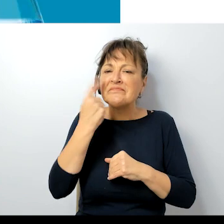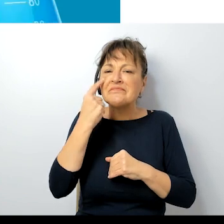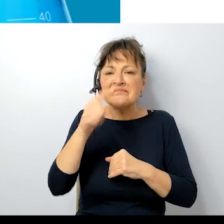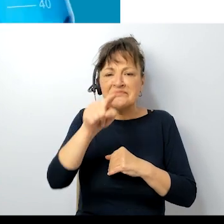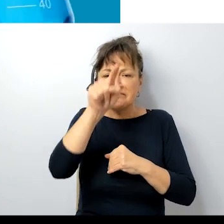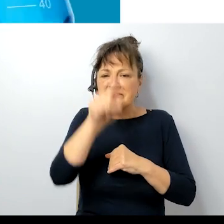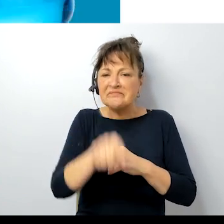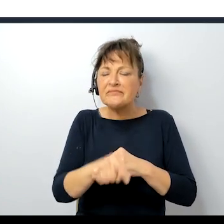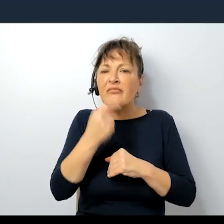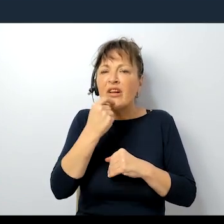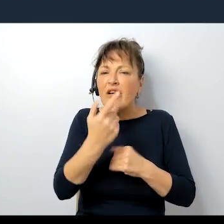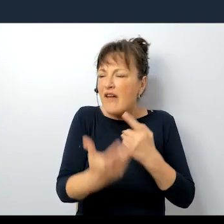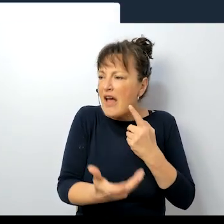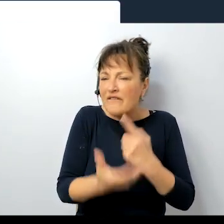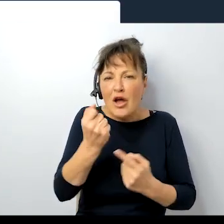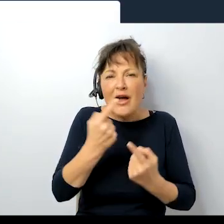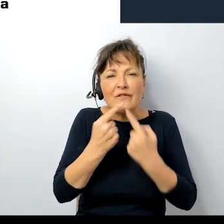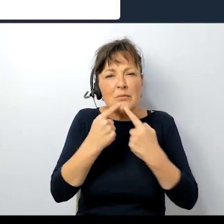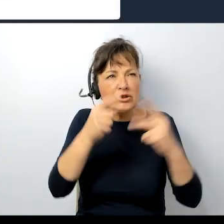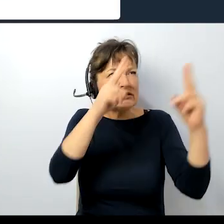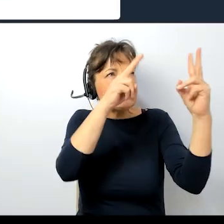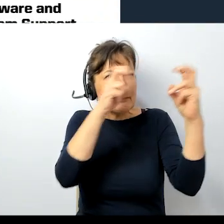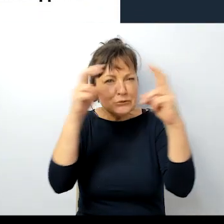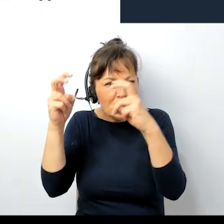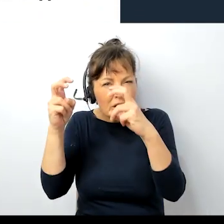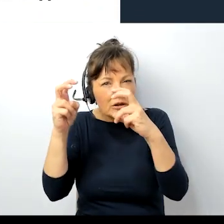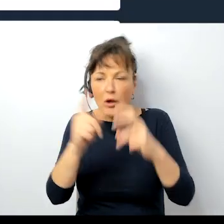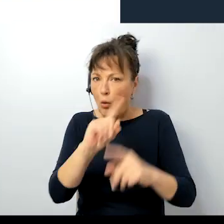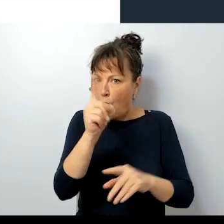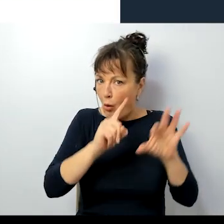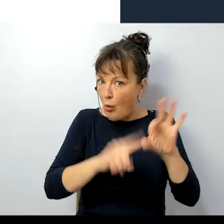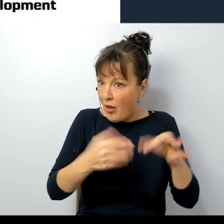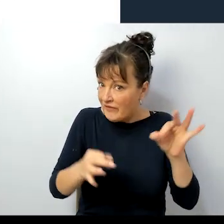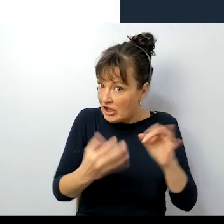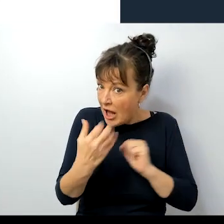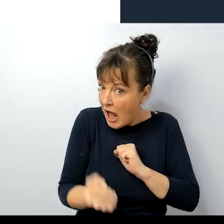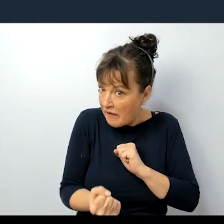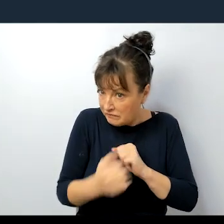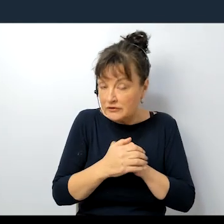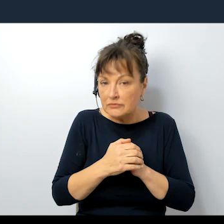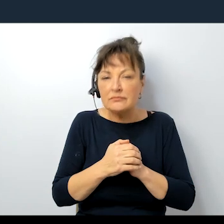Further down this page information can be accessed on each Foundation Apprenticeship subject area